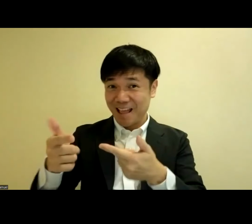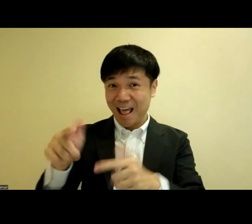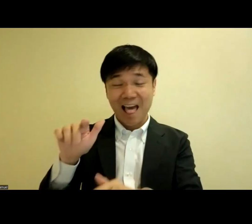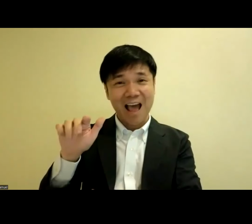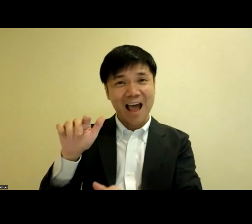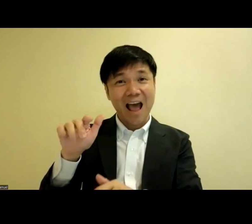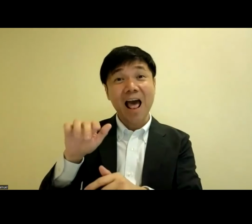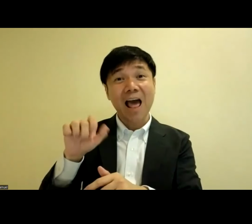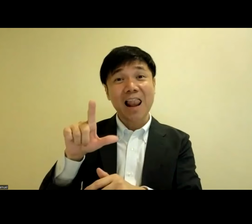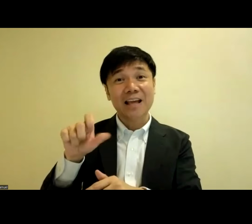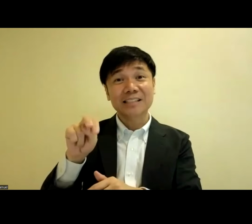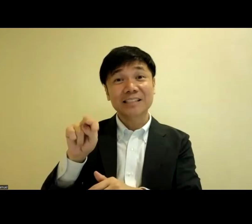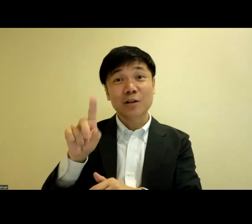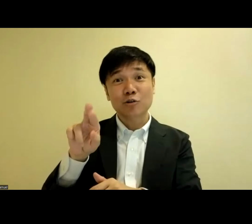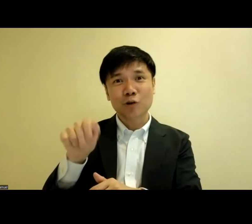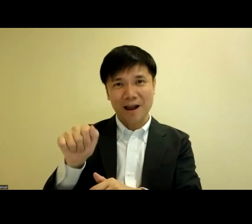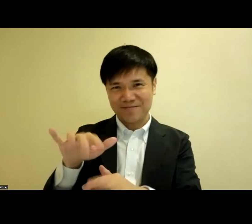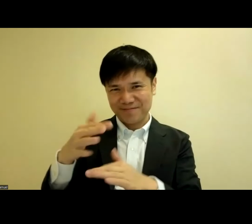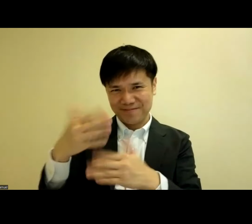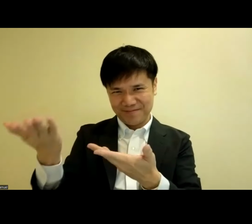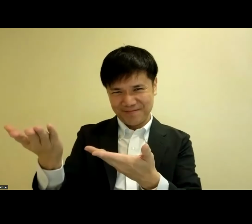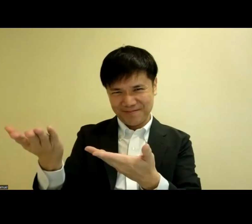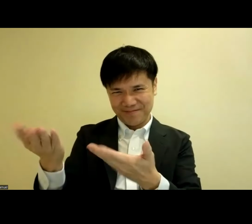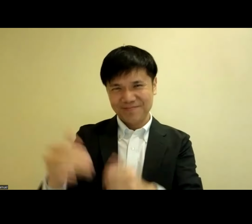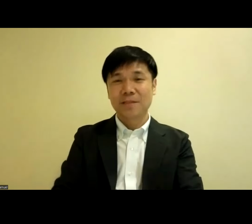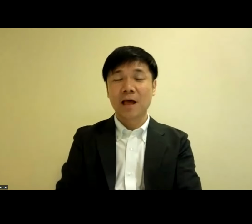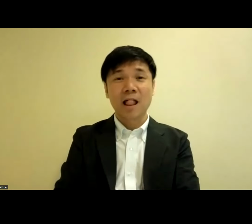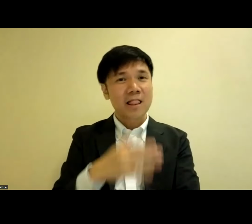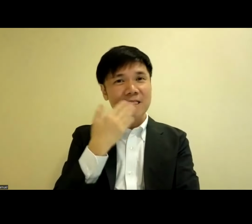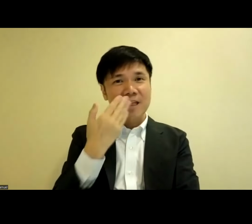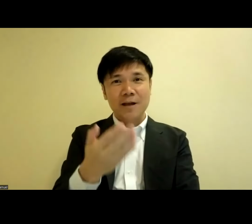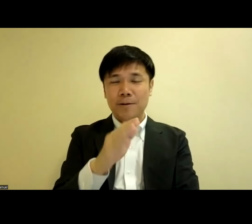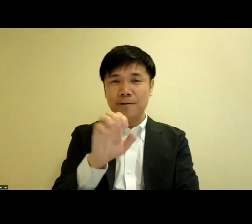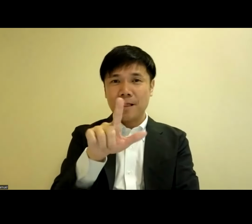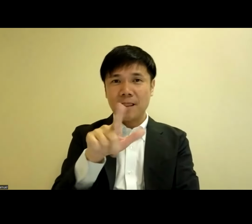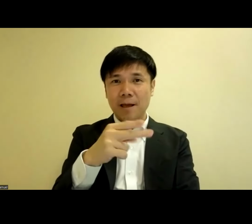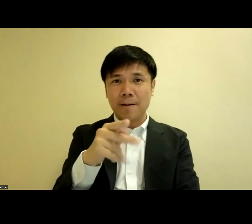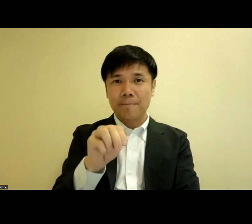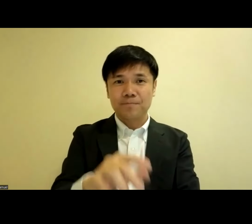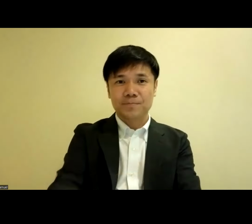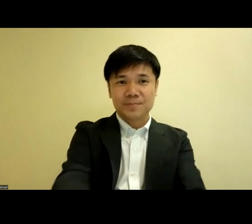Over to you. Thank you, Elham.